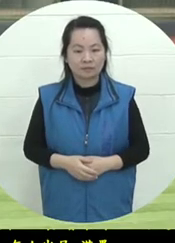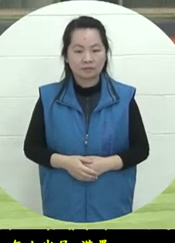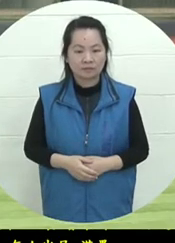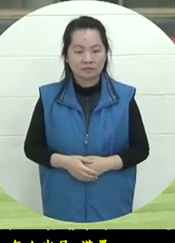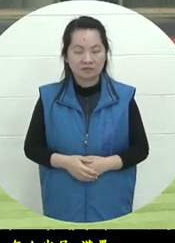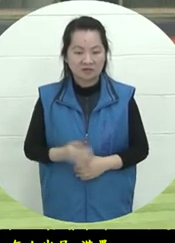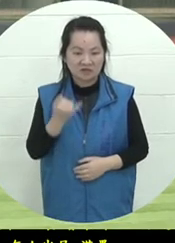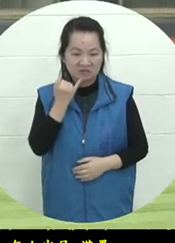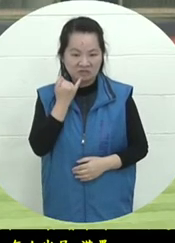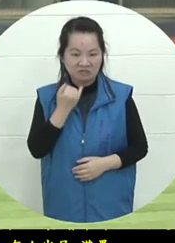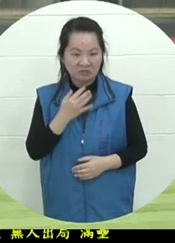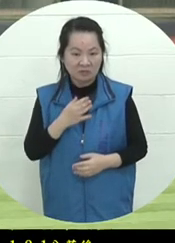reverse the score directly